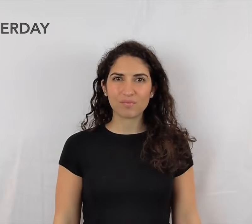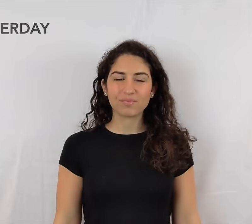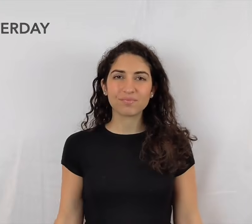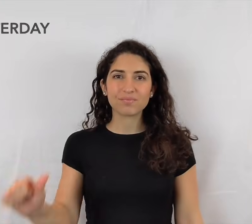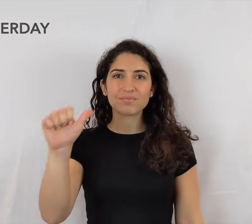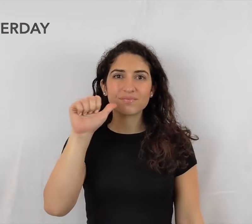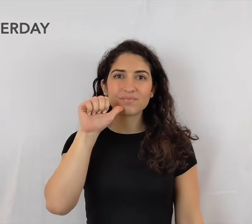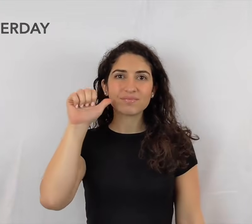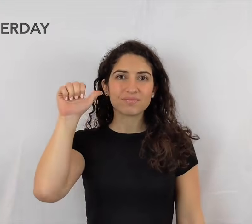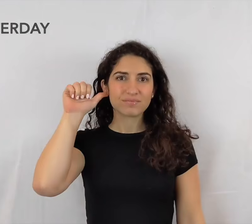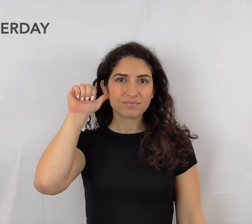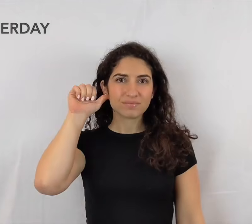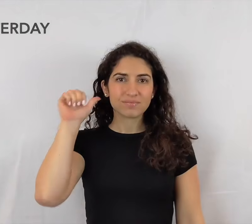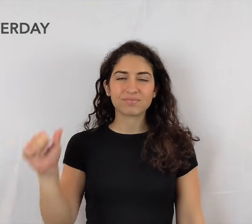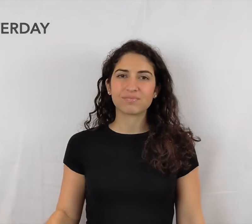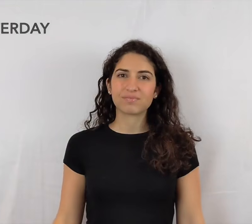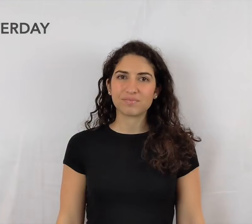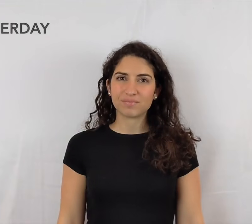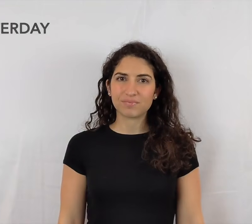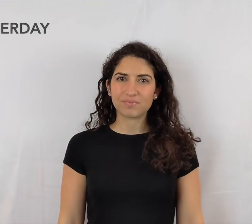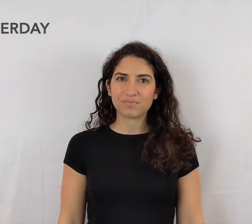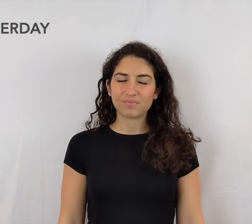Yesterday.